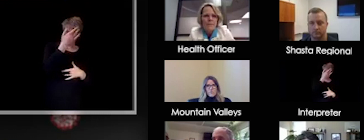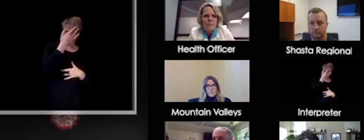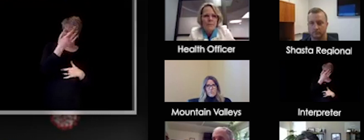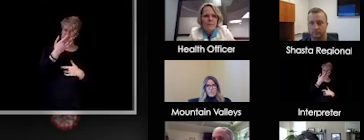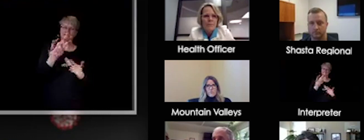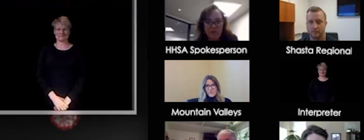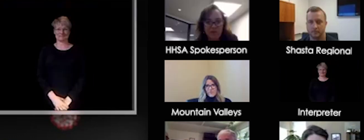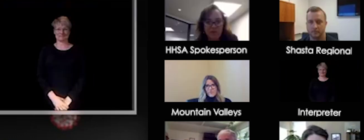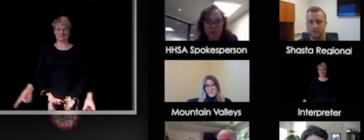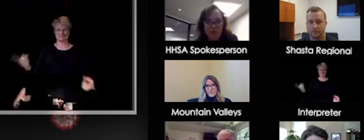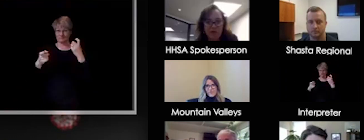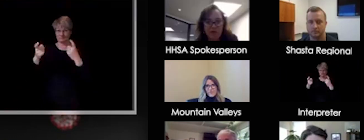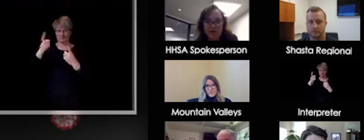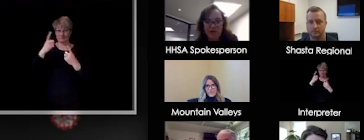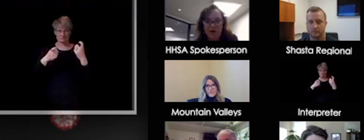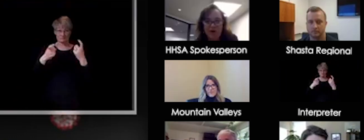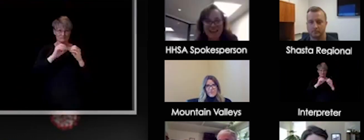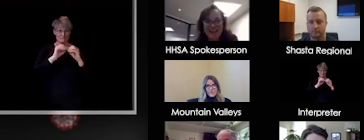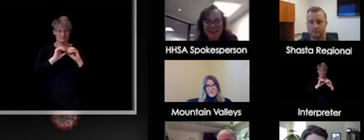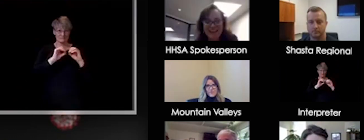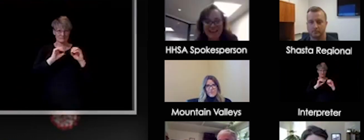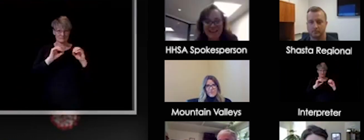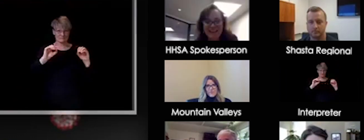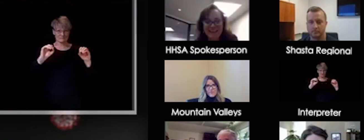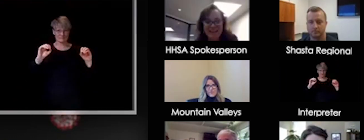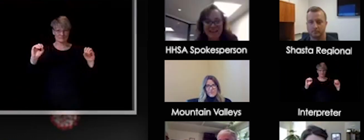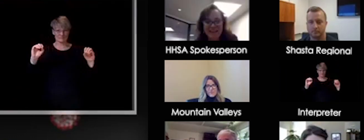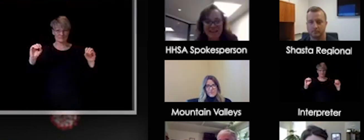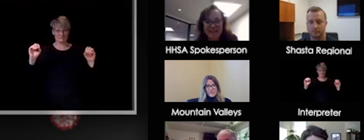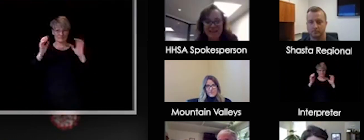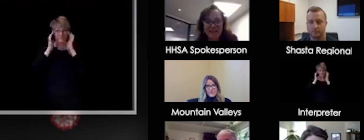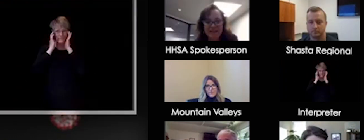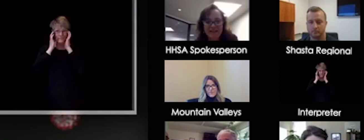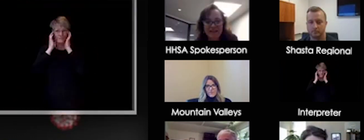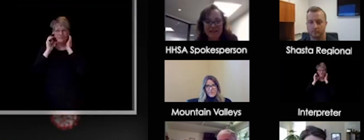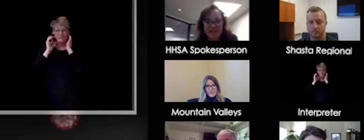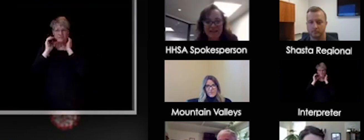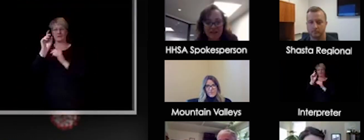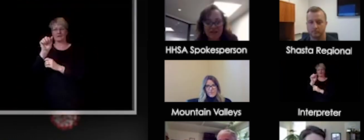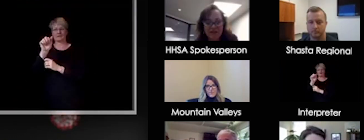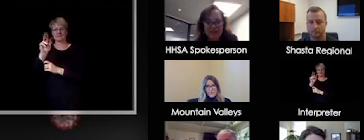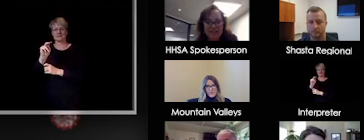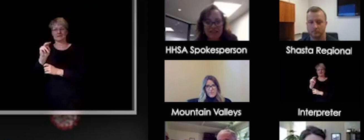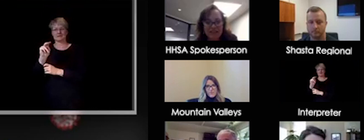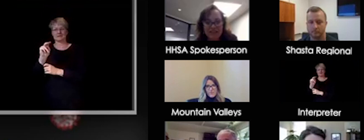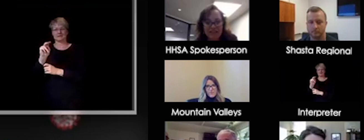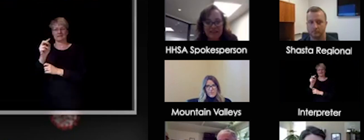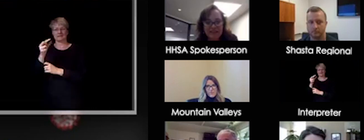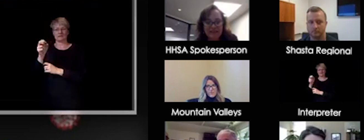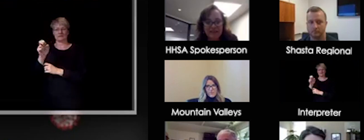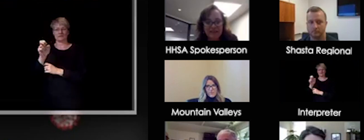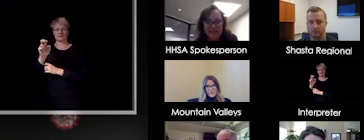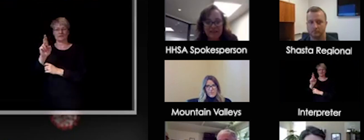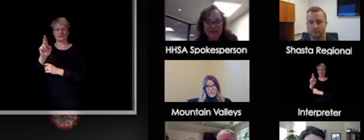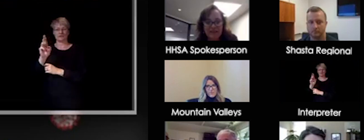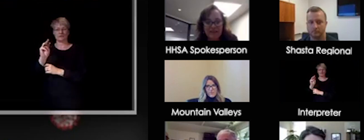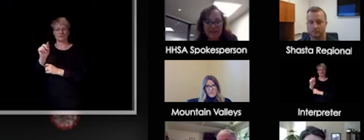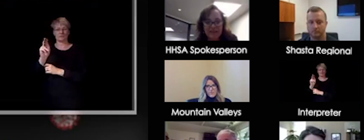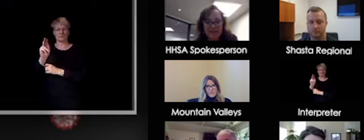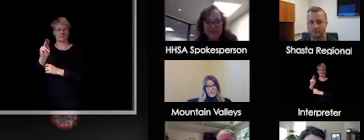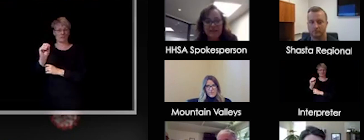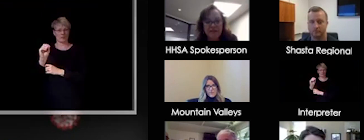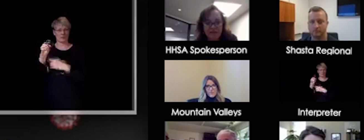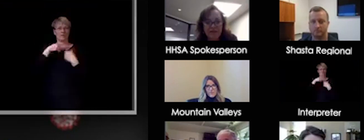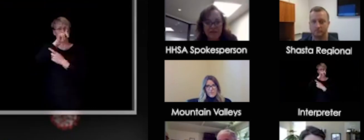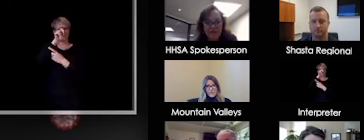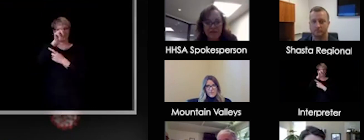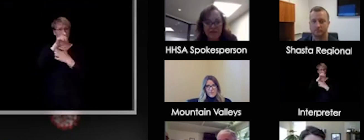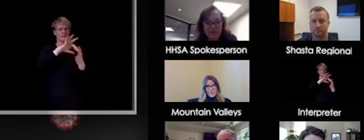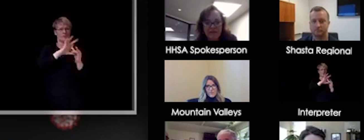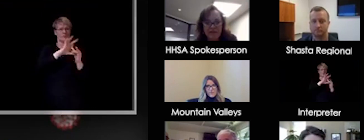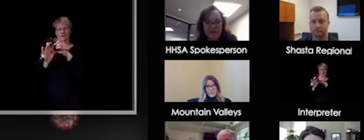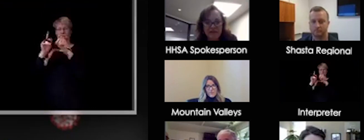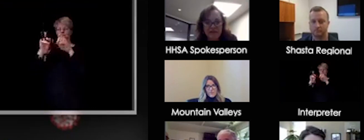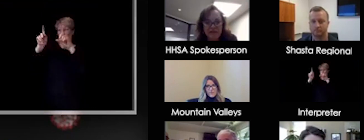This is Dean. I do have a question. It has to do with the testing center at the college.